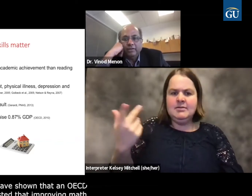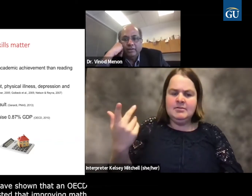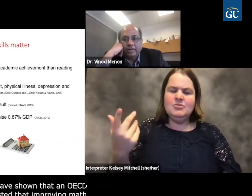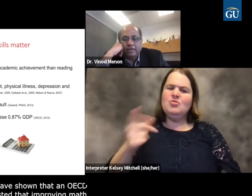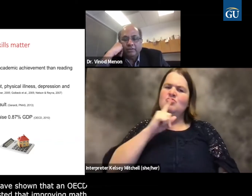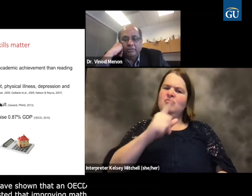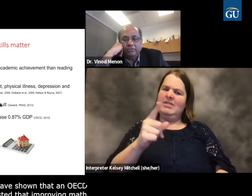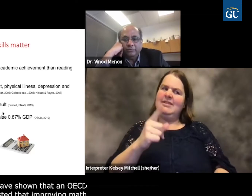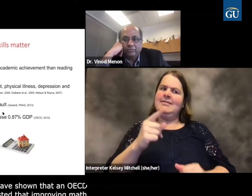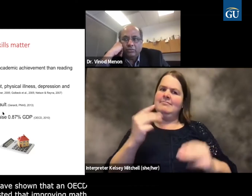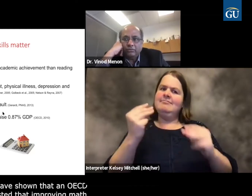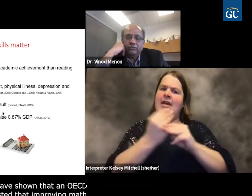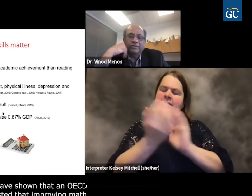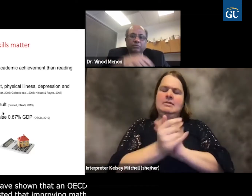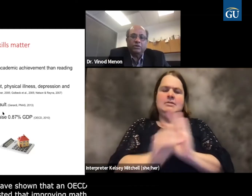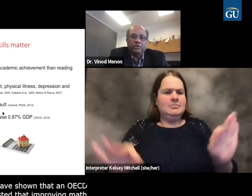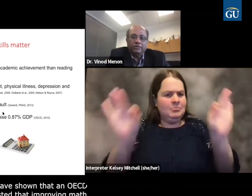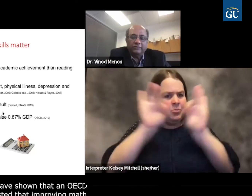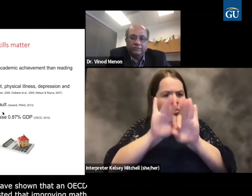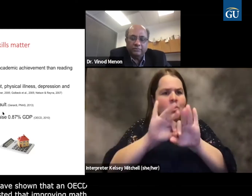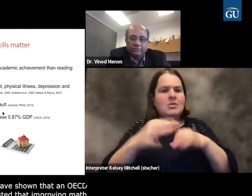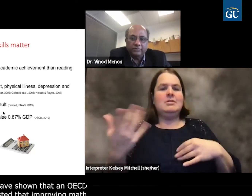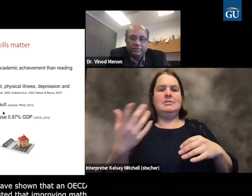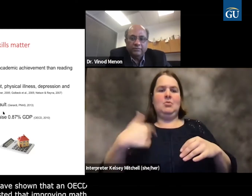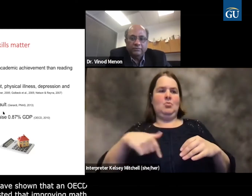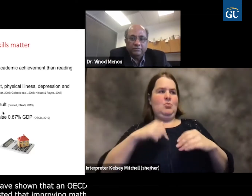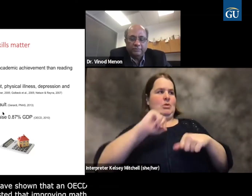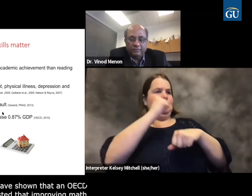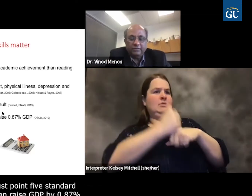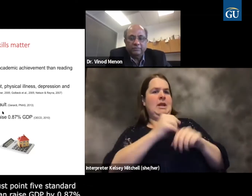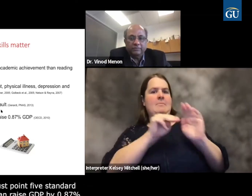domain well